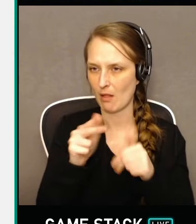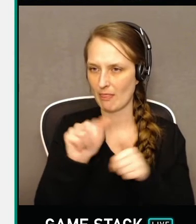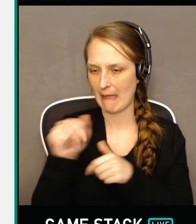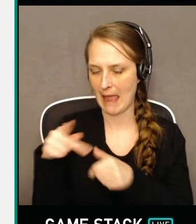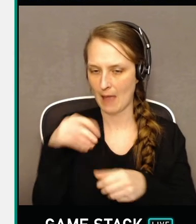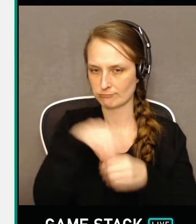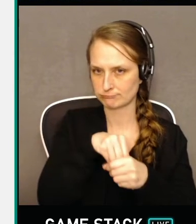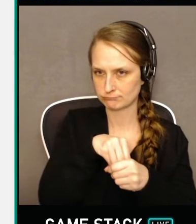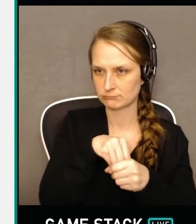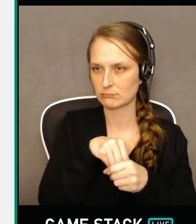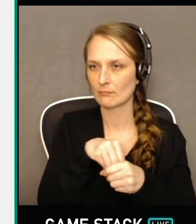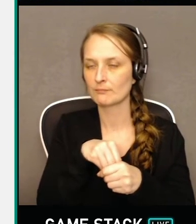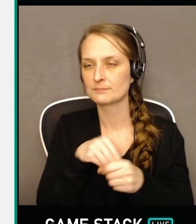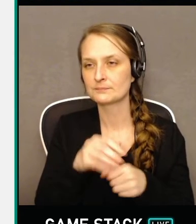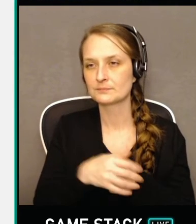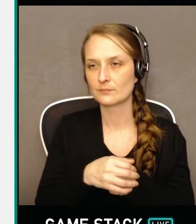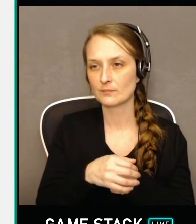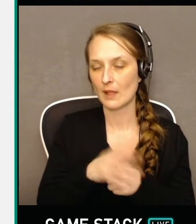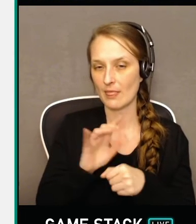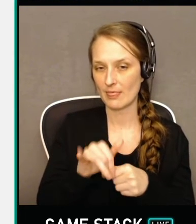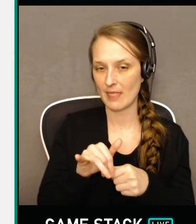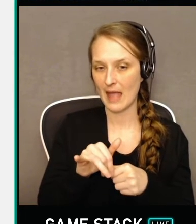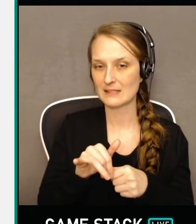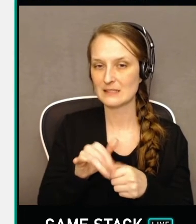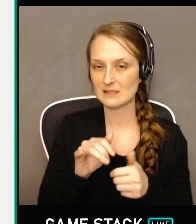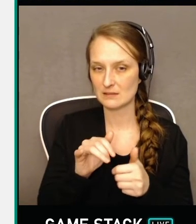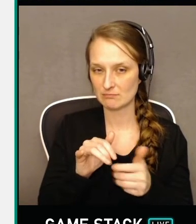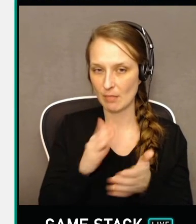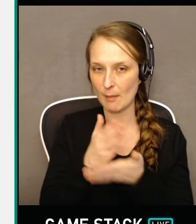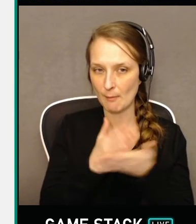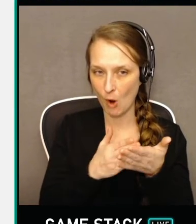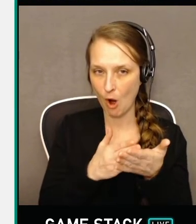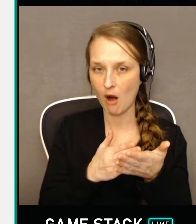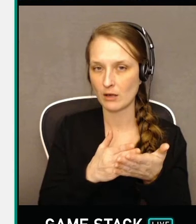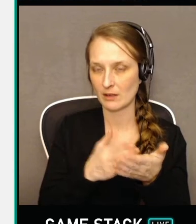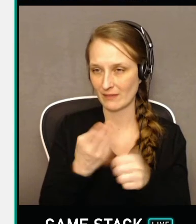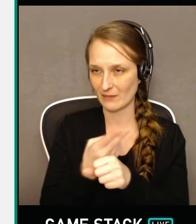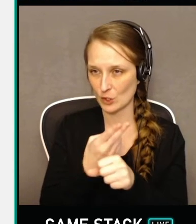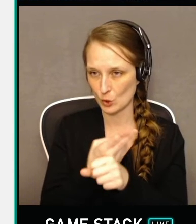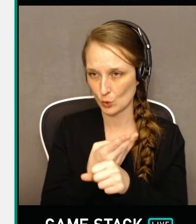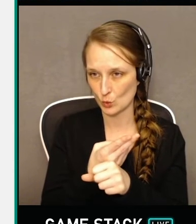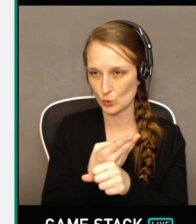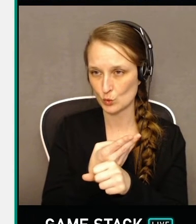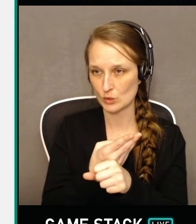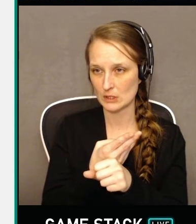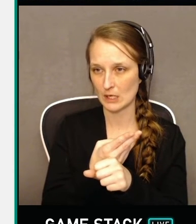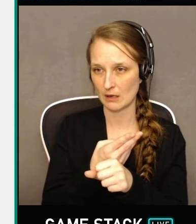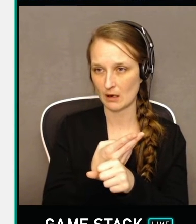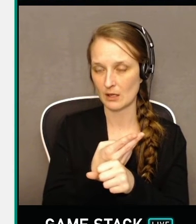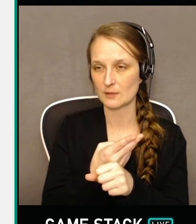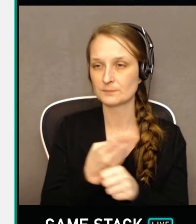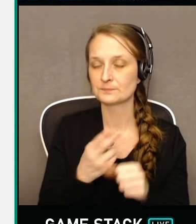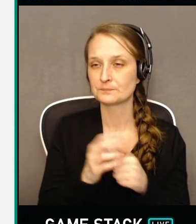D3D12 SDK path is the path to the D3D2Core.dll they used relative to their application EXE.